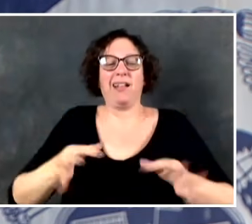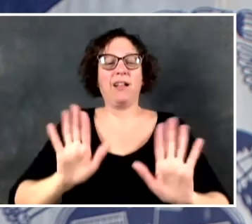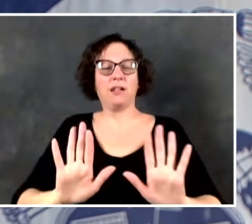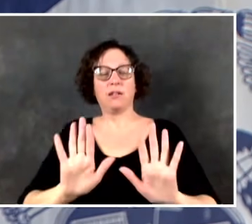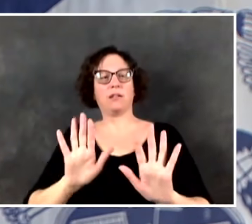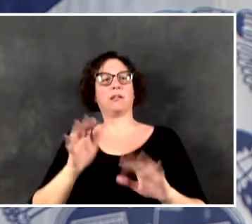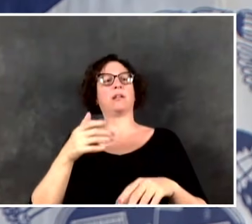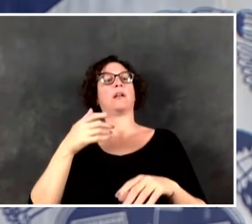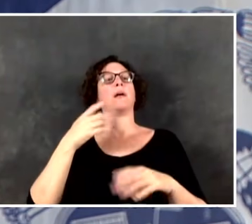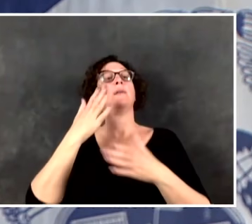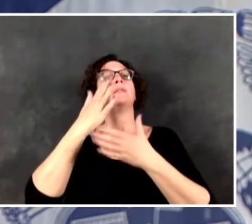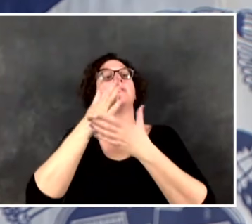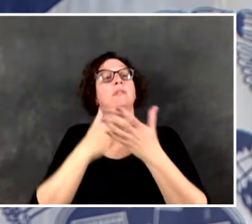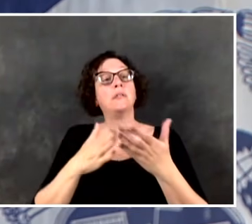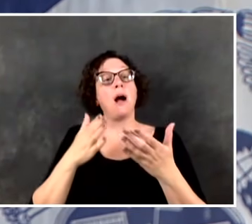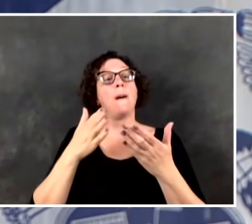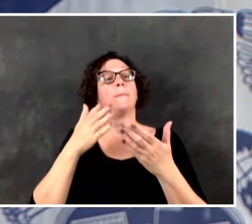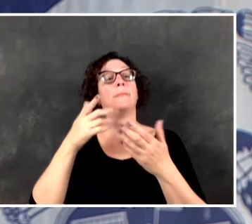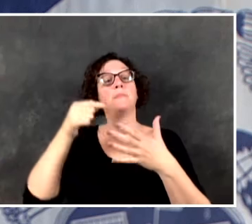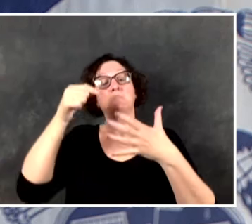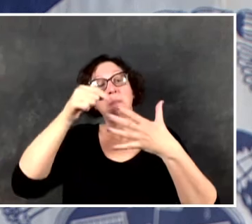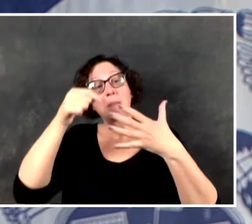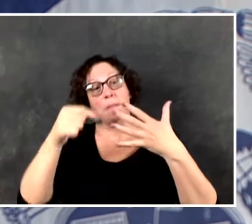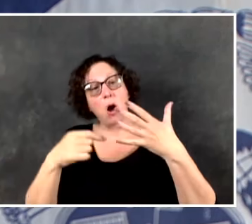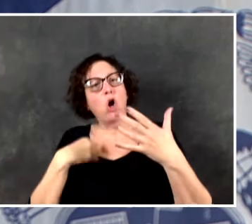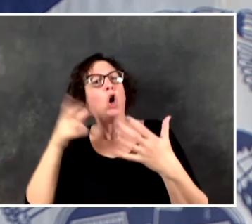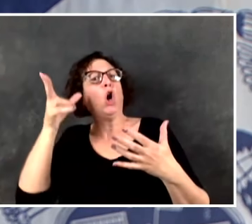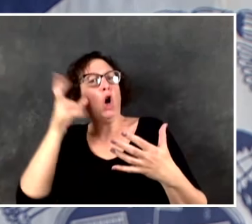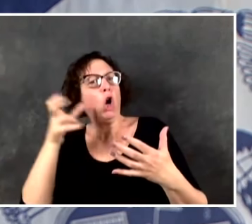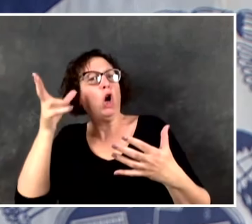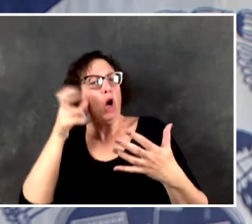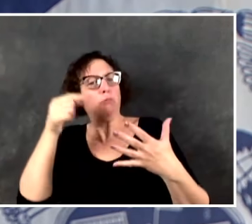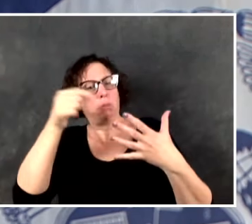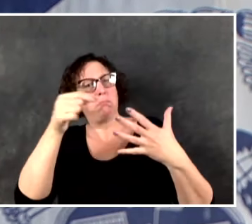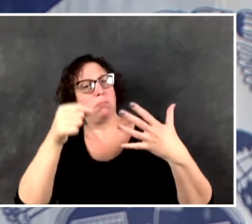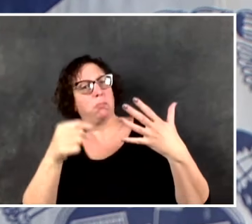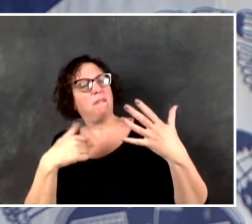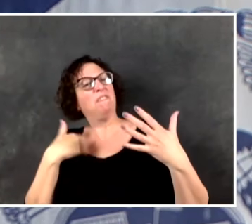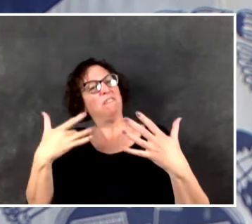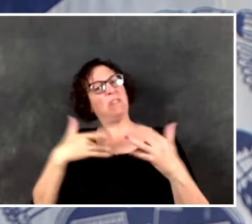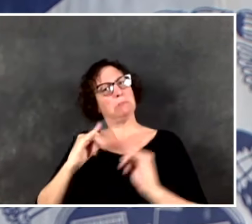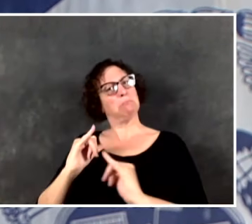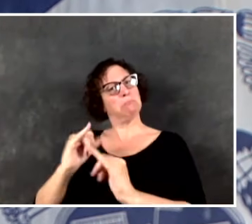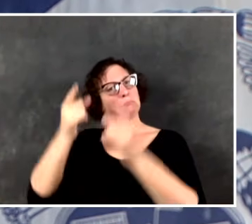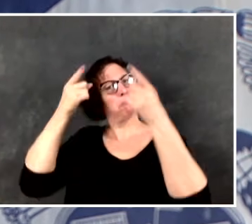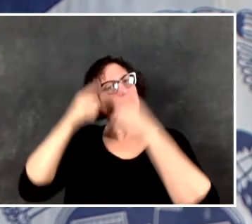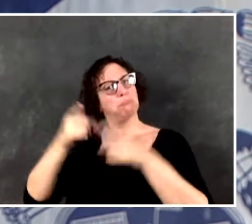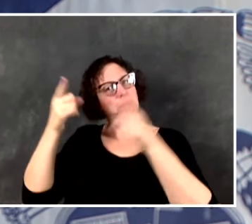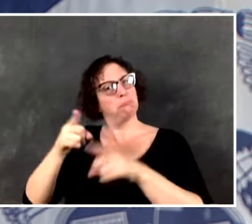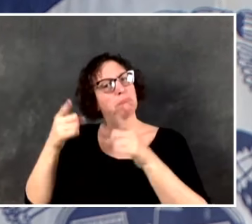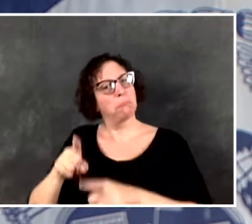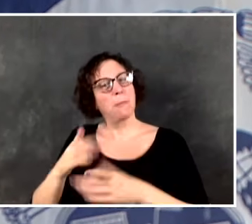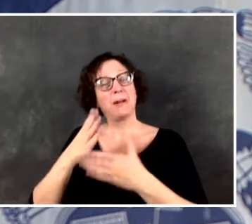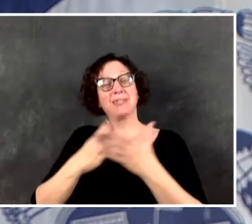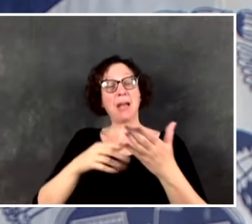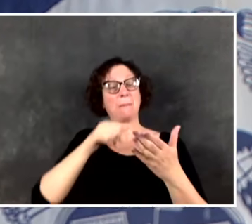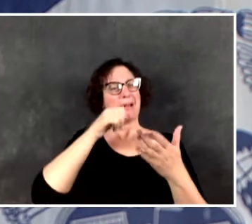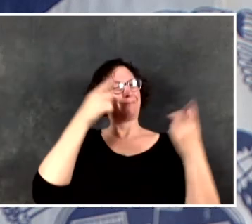AS I SAID, SOME OF THEE RSPECTS I'VE HEARD A BROAD OUTLINE OF, I THINK I SHARE